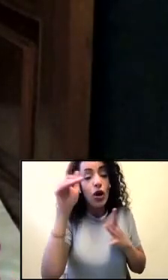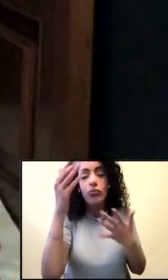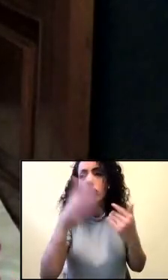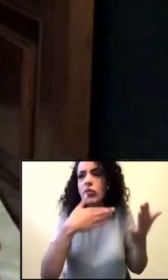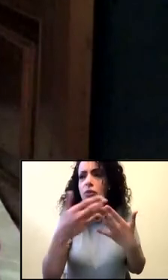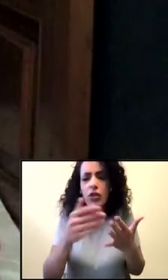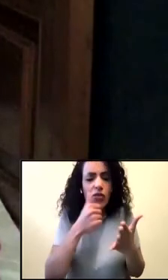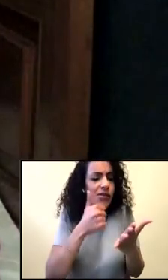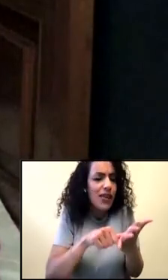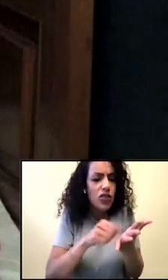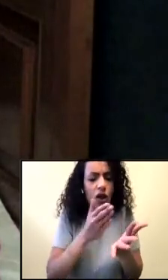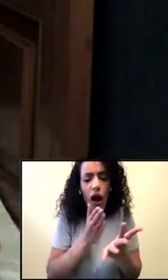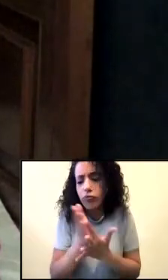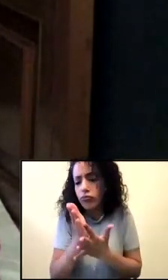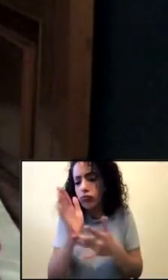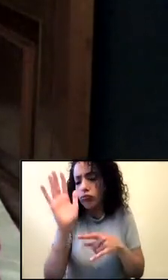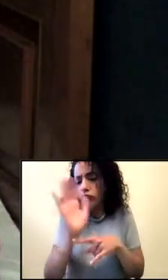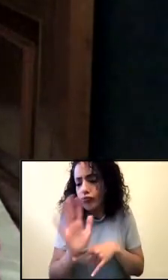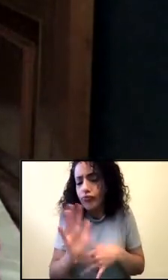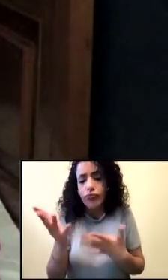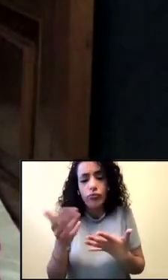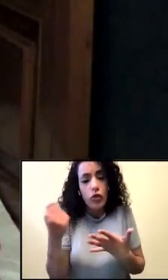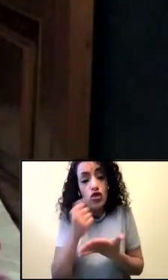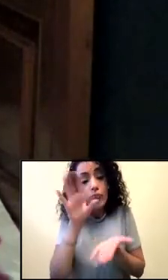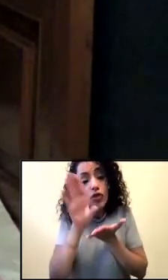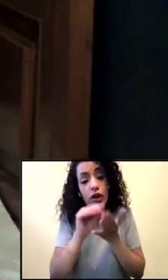be something that should remain a record of your time for your future generations.